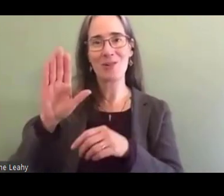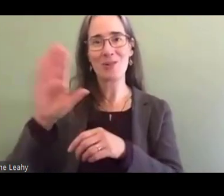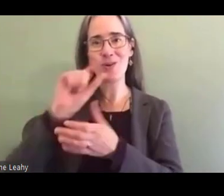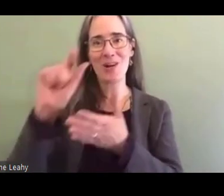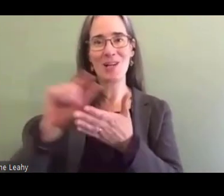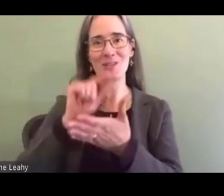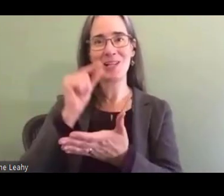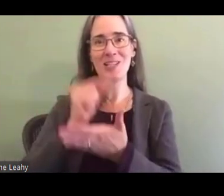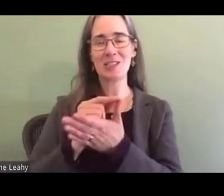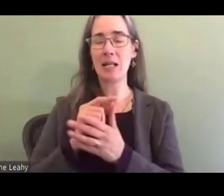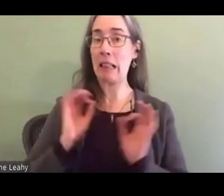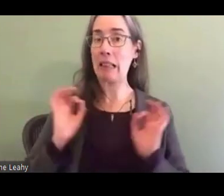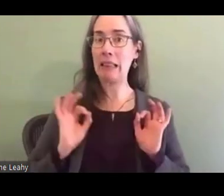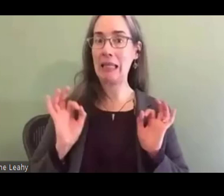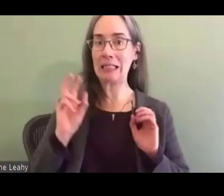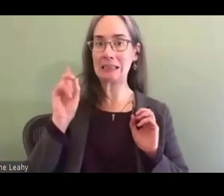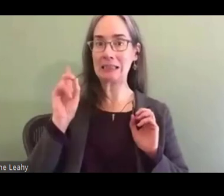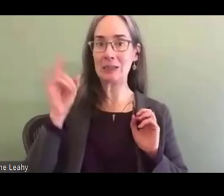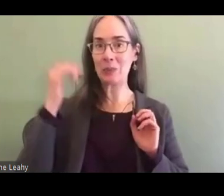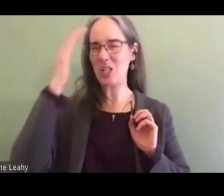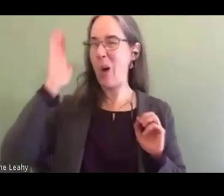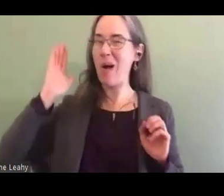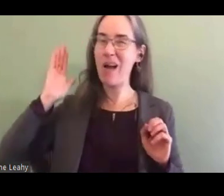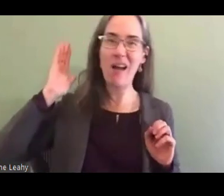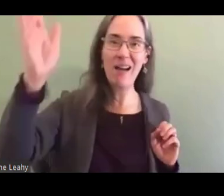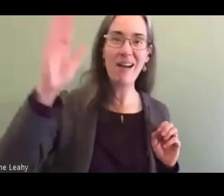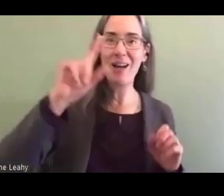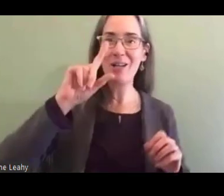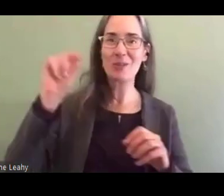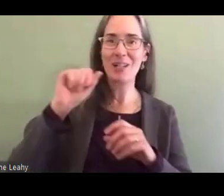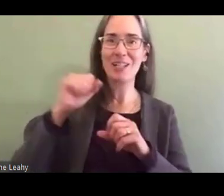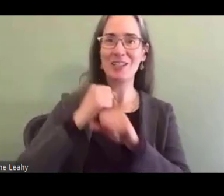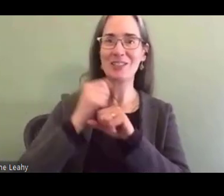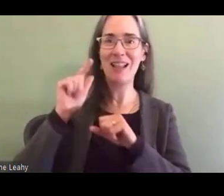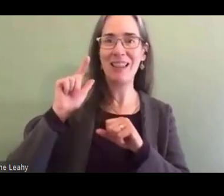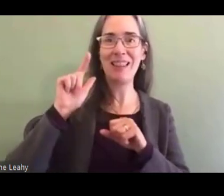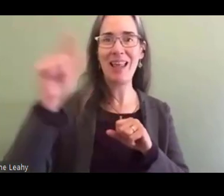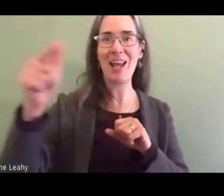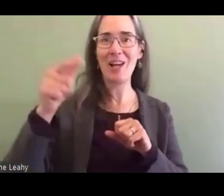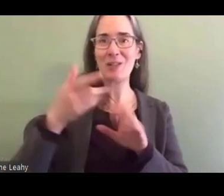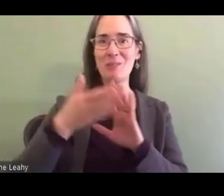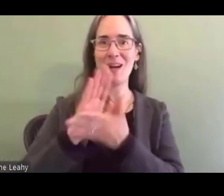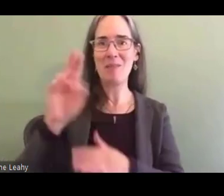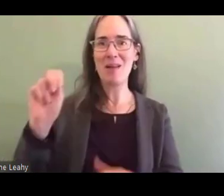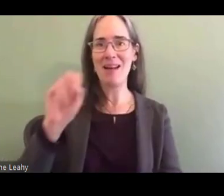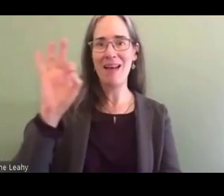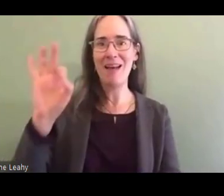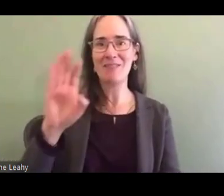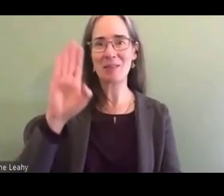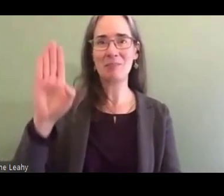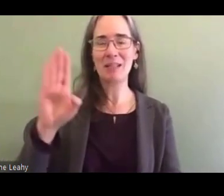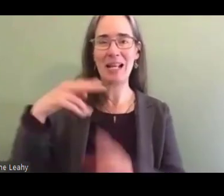Little did we know, 20 years later when you were the NFB main plaintiff,